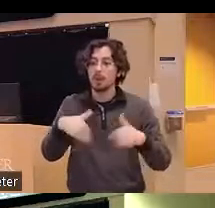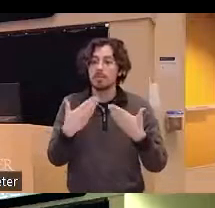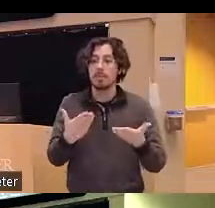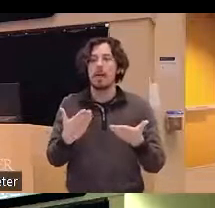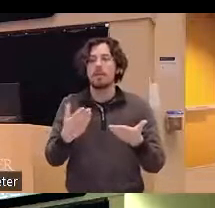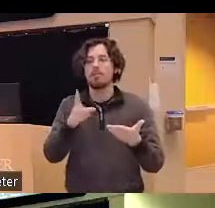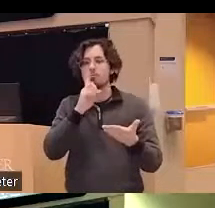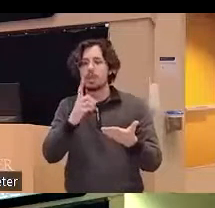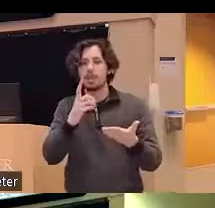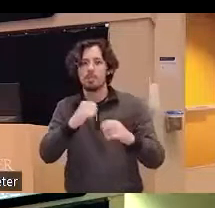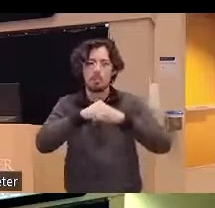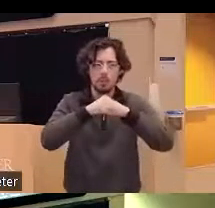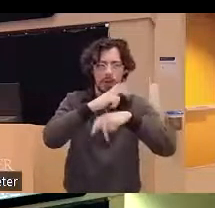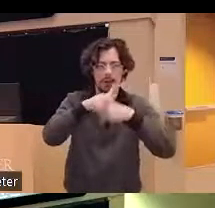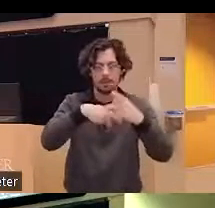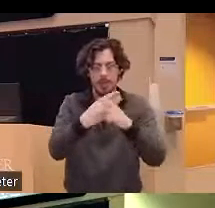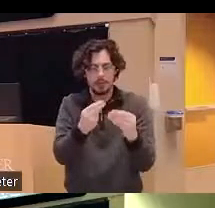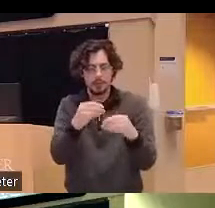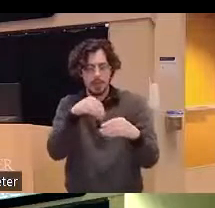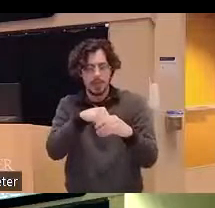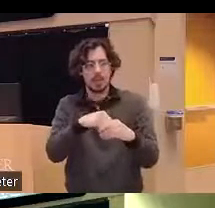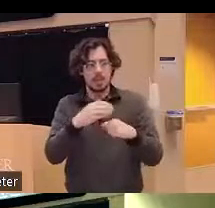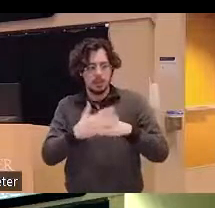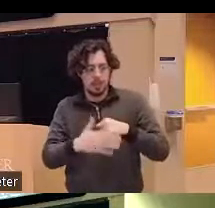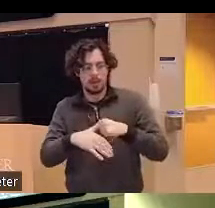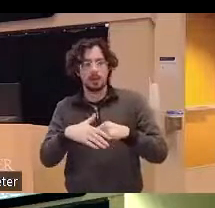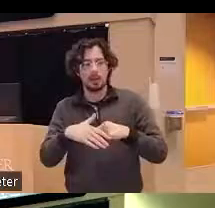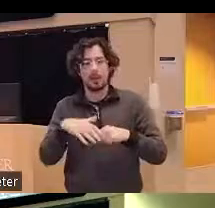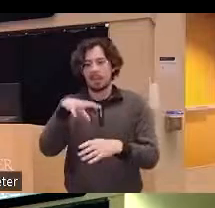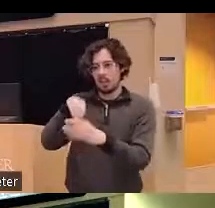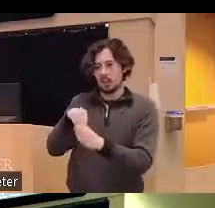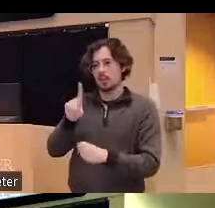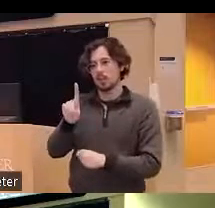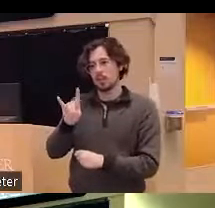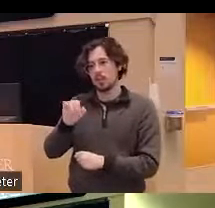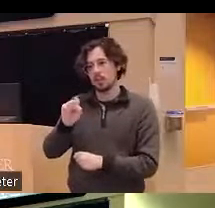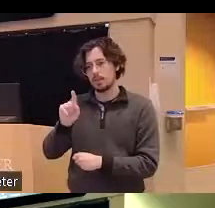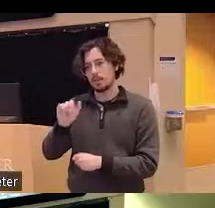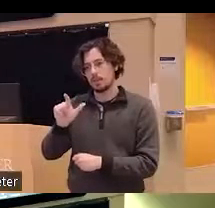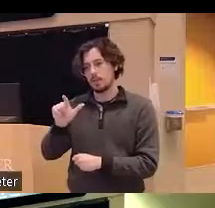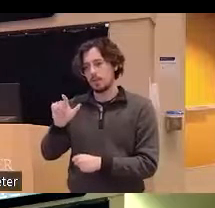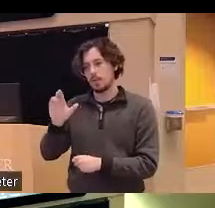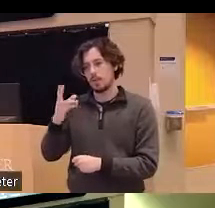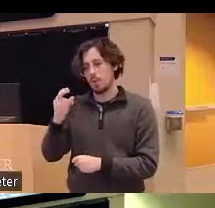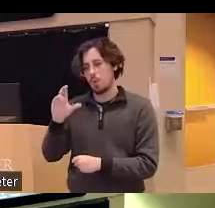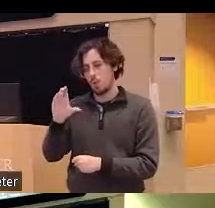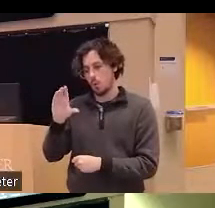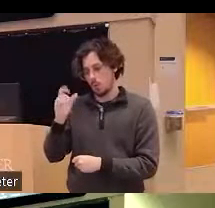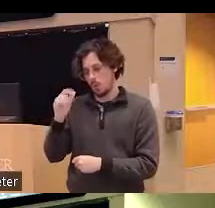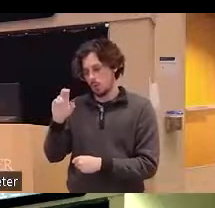our blood live in the distal colon they live on the fibers of fruits and vegetables no juice no